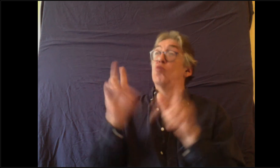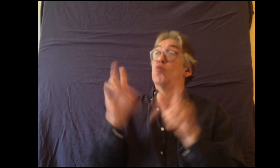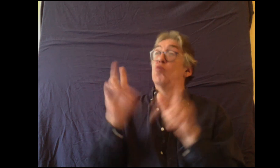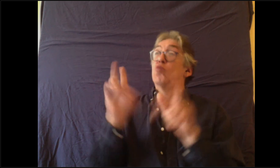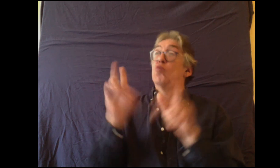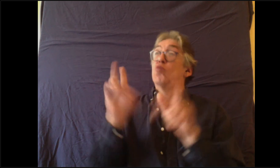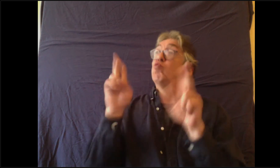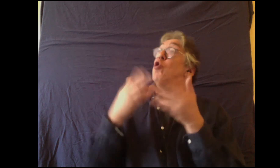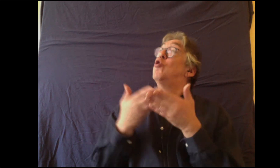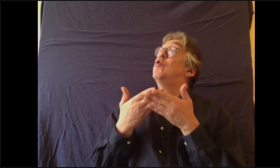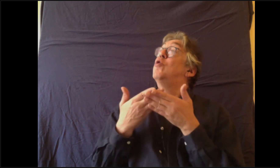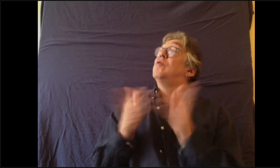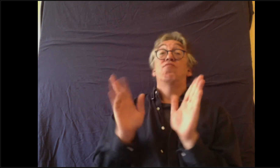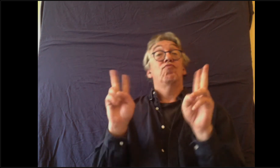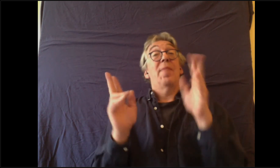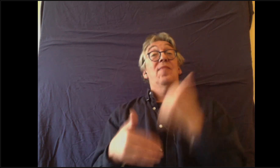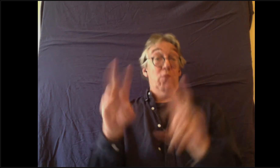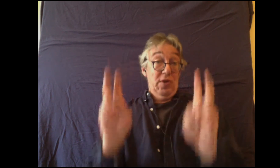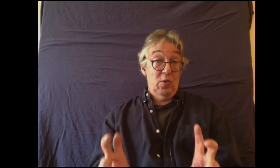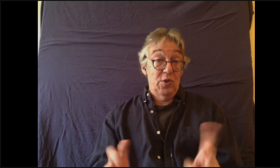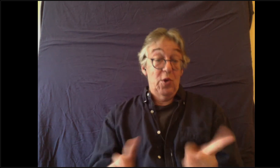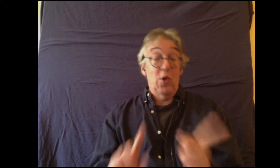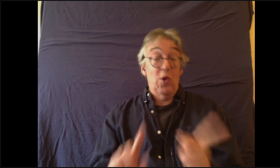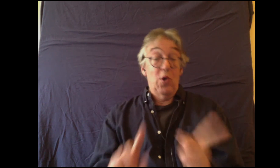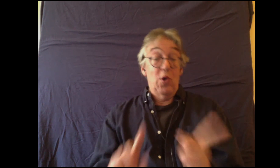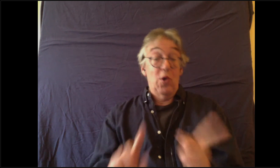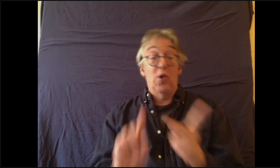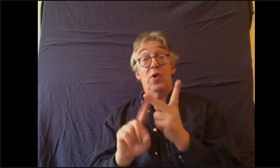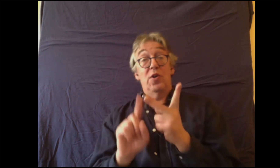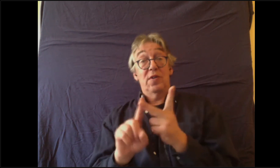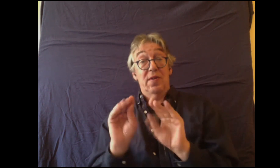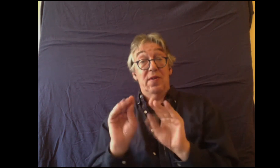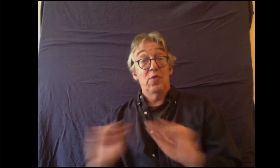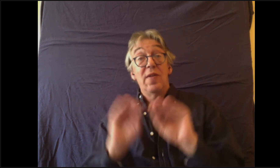And the second would be specifically on inclusive education.